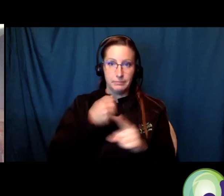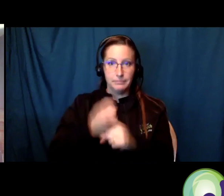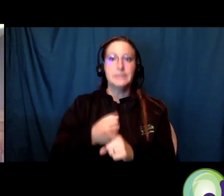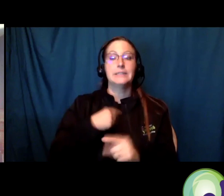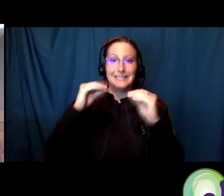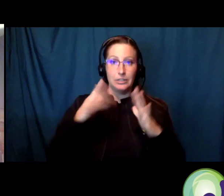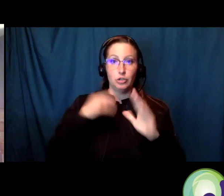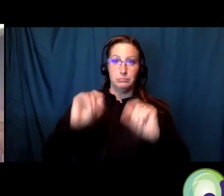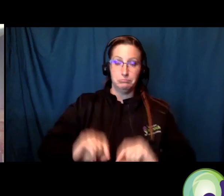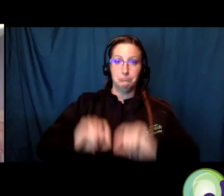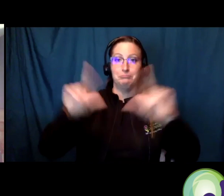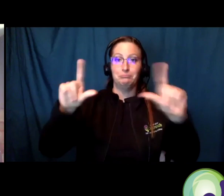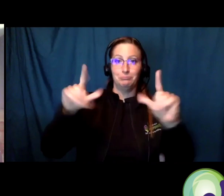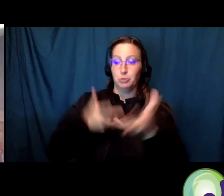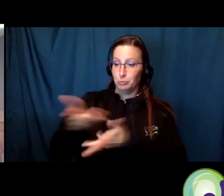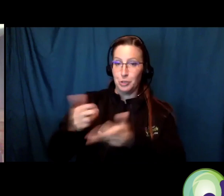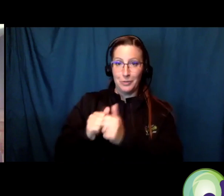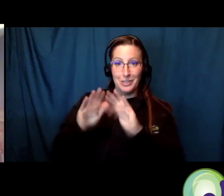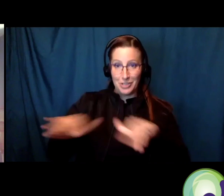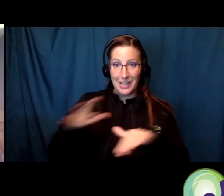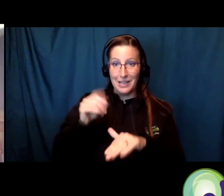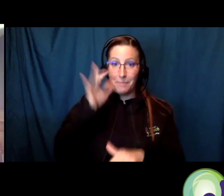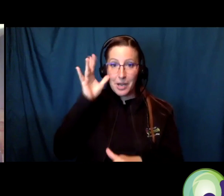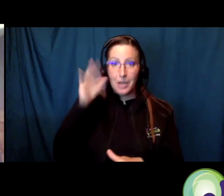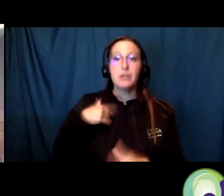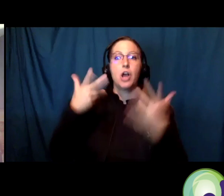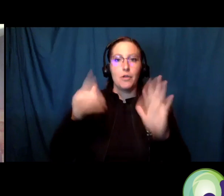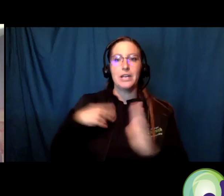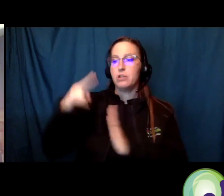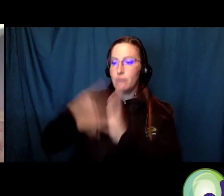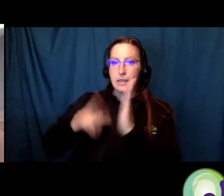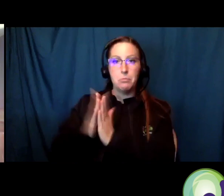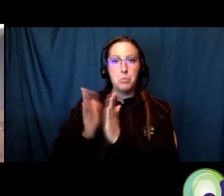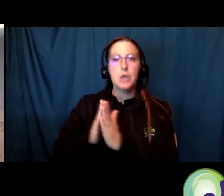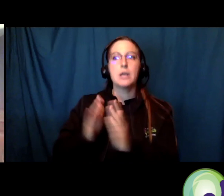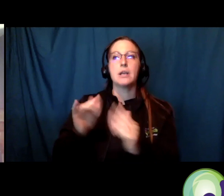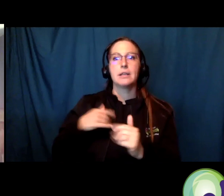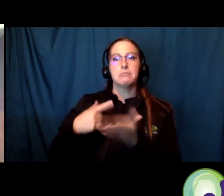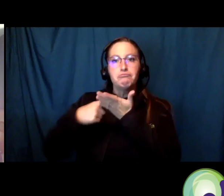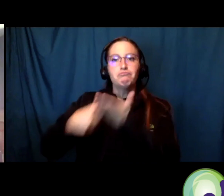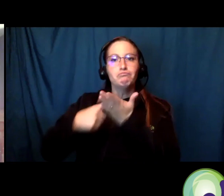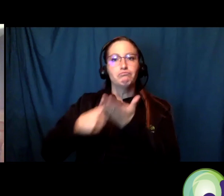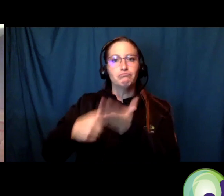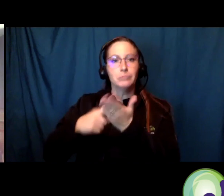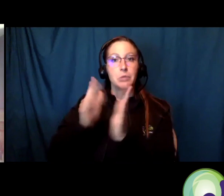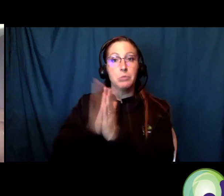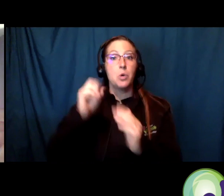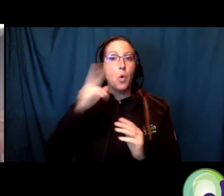um to work with the child and the parent they had already read the book maybe and then they could talk about the book or read it again. So they had a paper